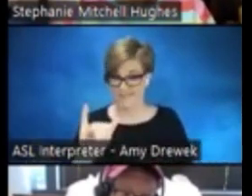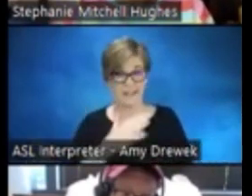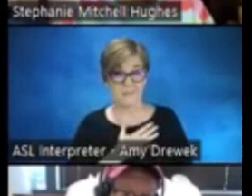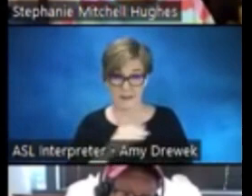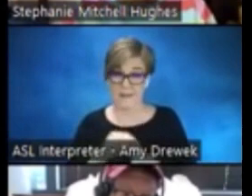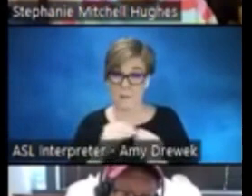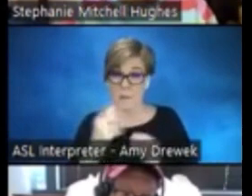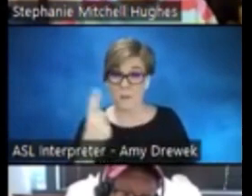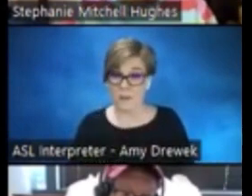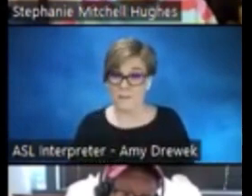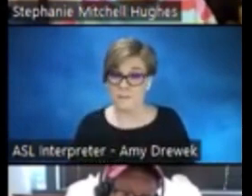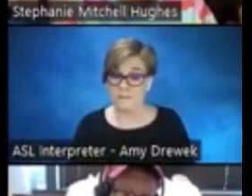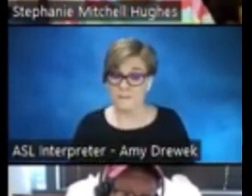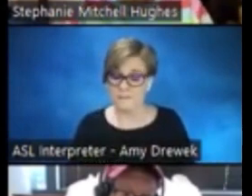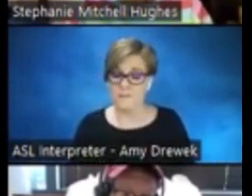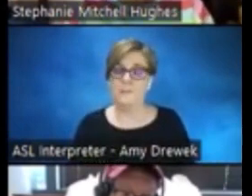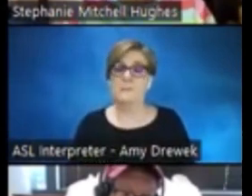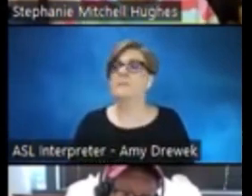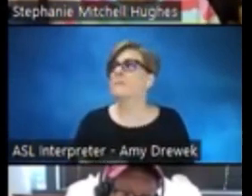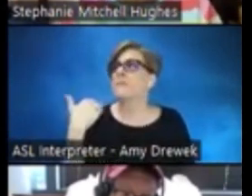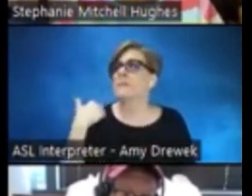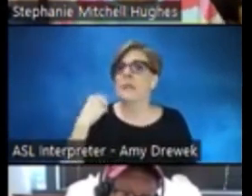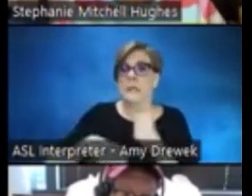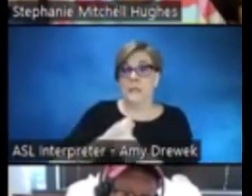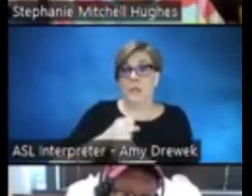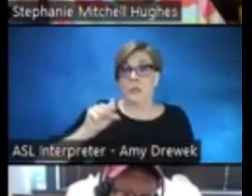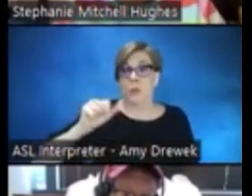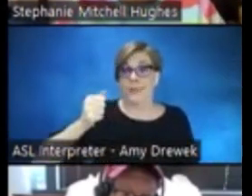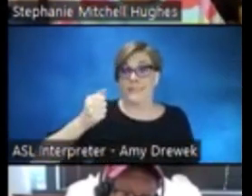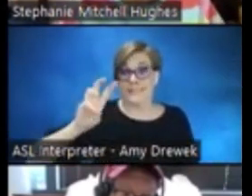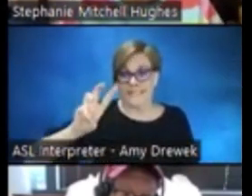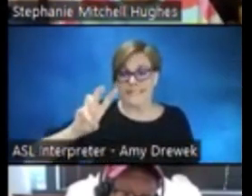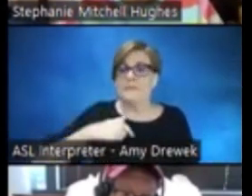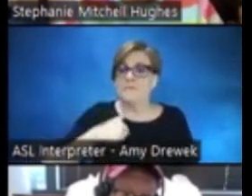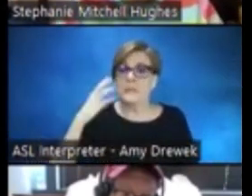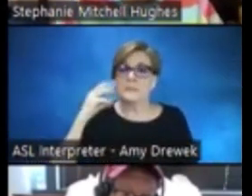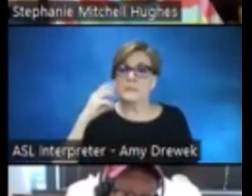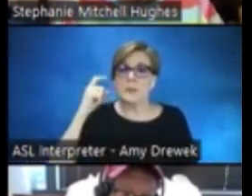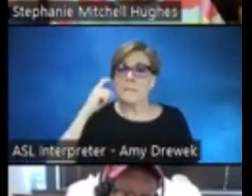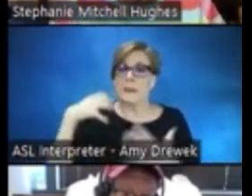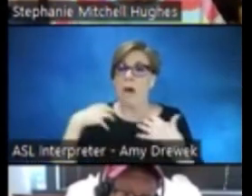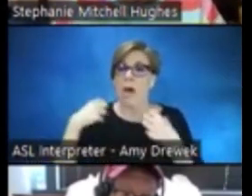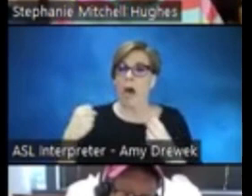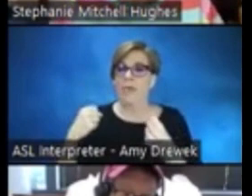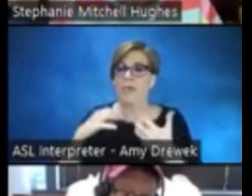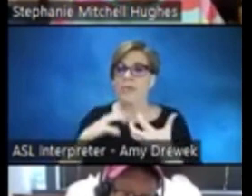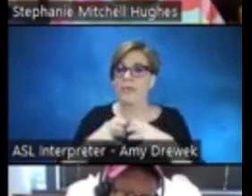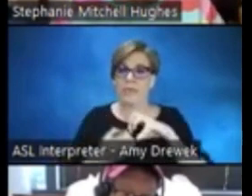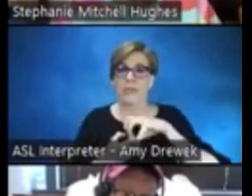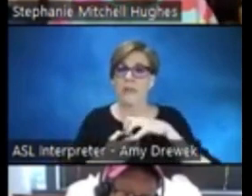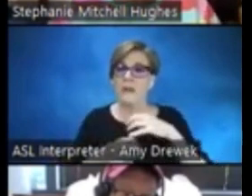BACK IN 2016, I HAD A MENTAL HEALTH CRISIS AND I WROTE ABOUT THE WAY THAT